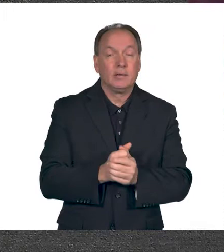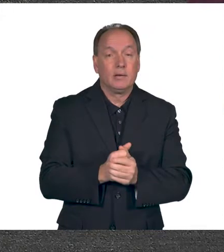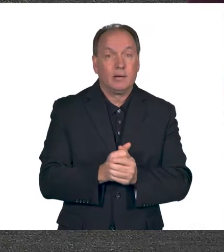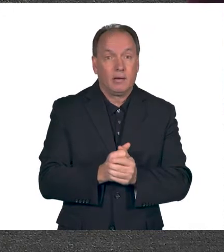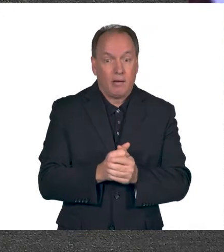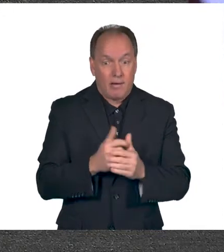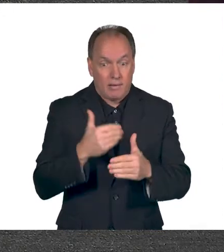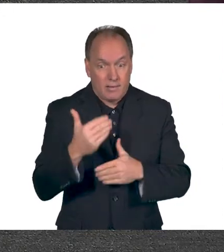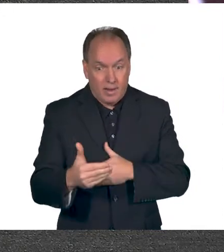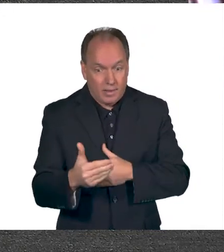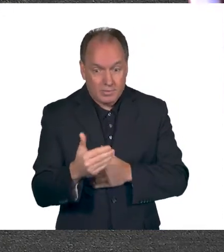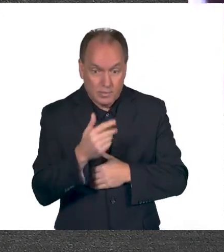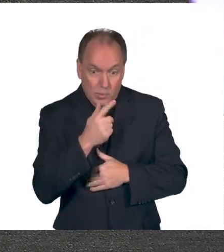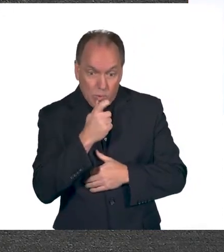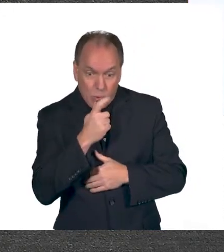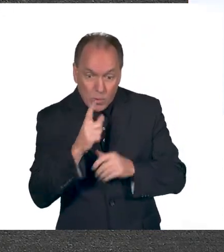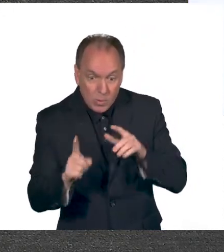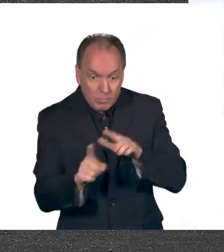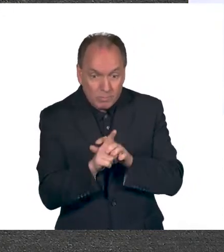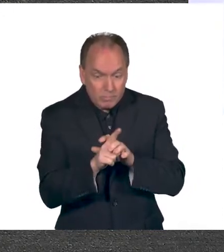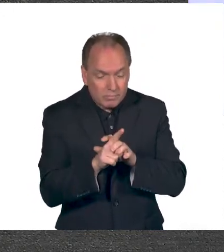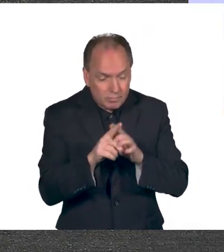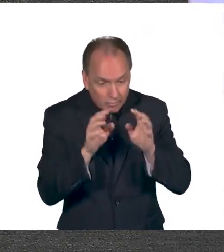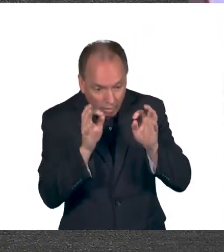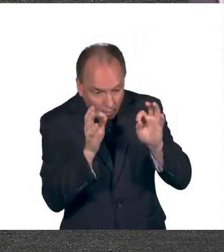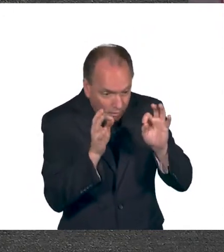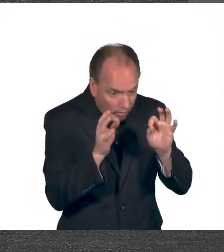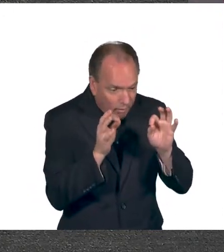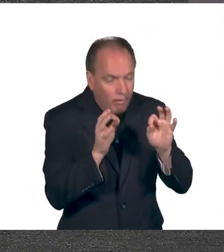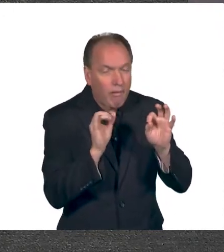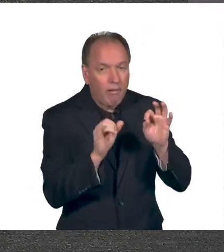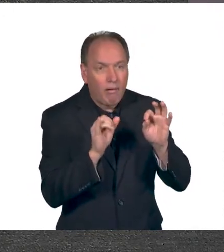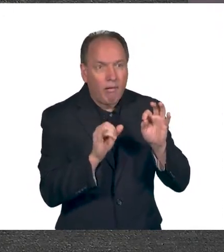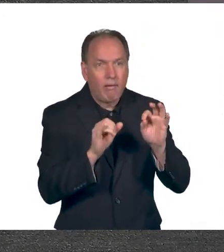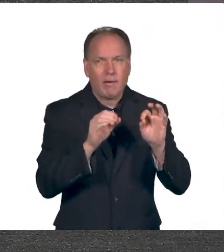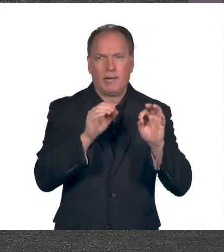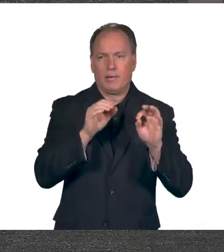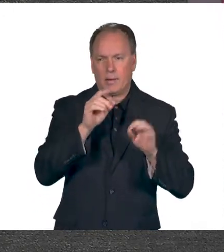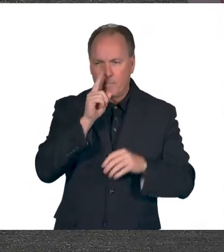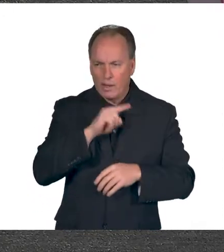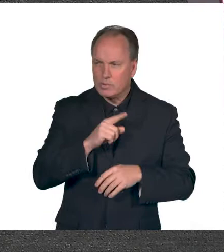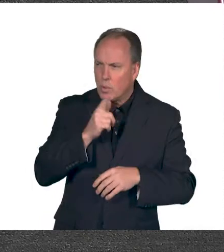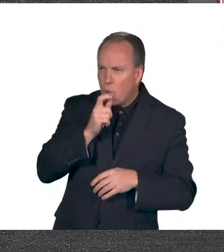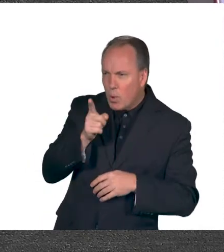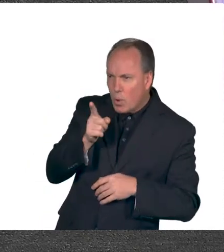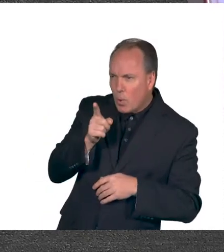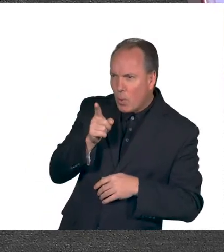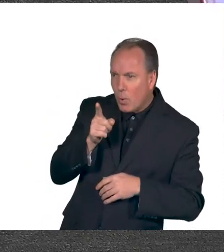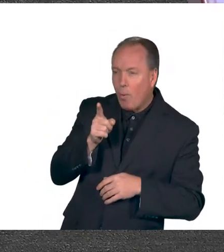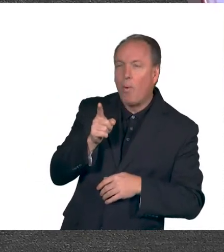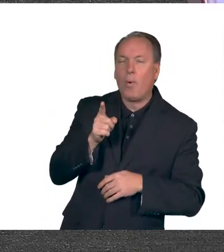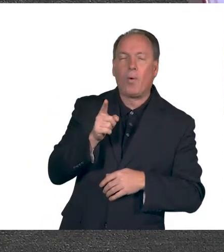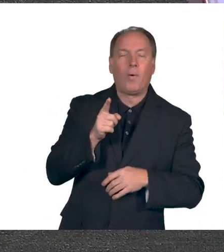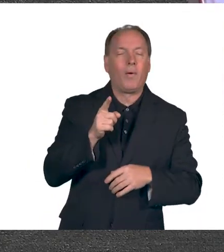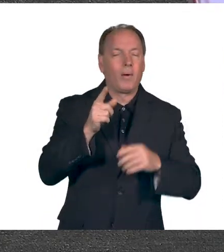Two glowing eyes, sneak-peak in the den, mouse cries 'who's there?'